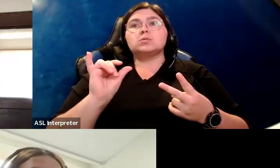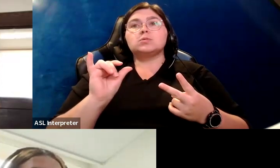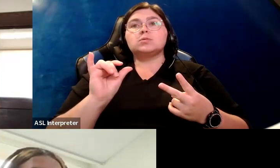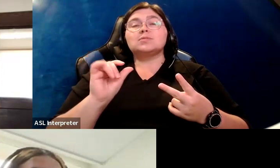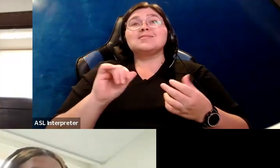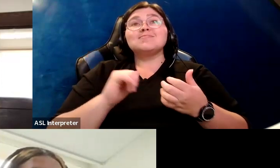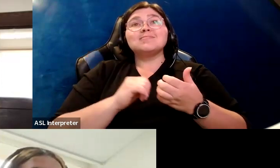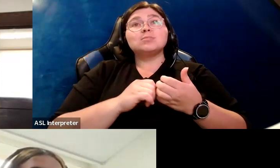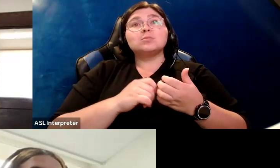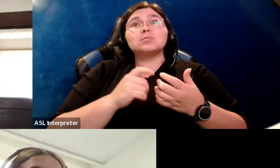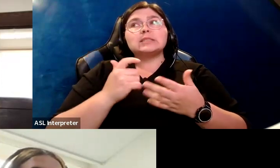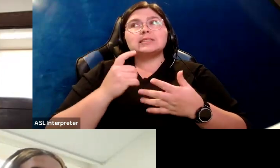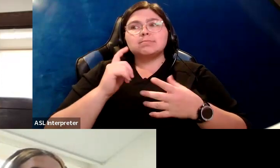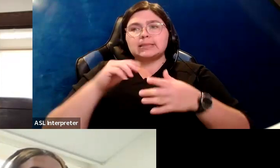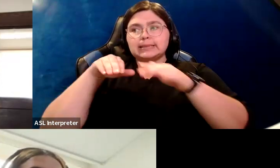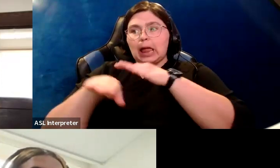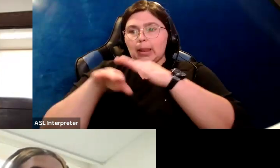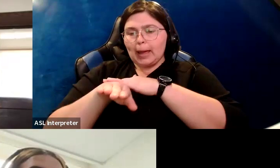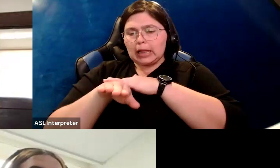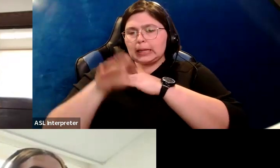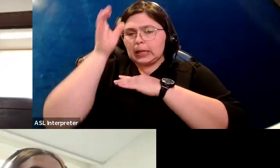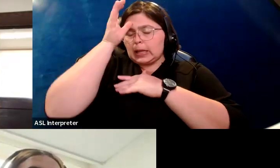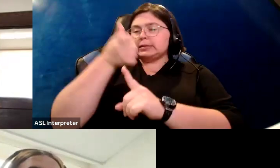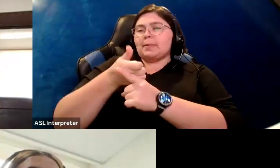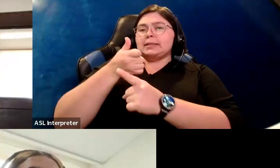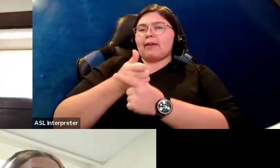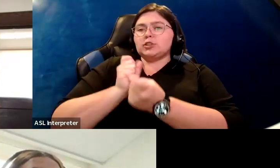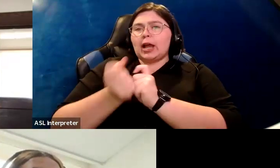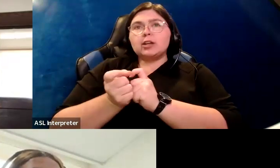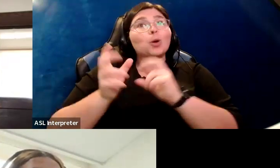accessibility not just as a concept but as a lived experience.